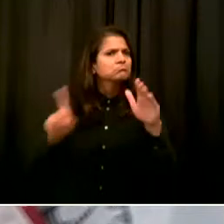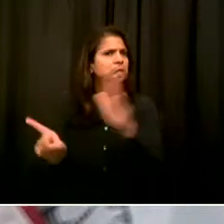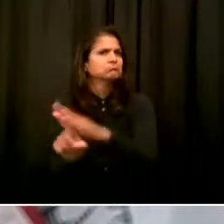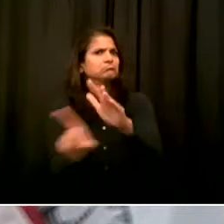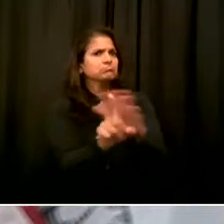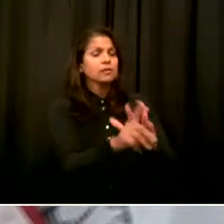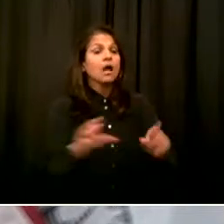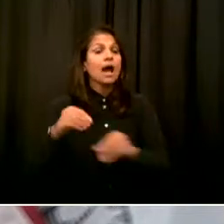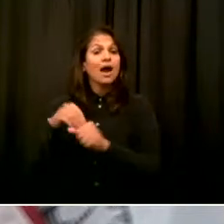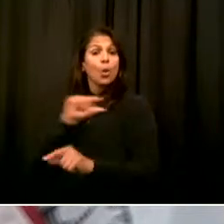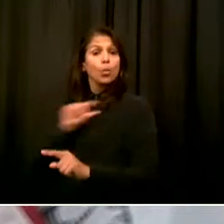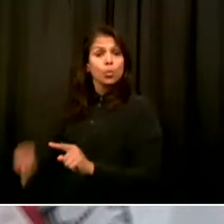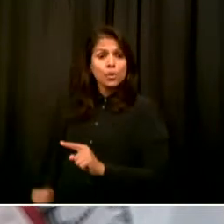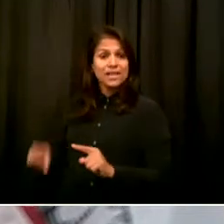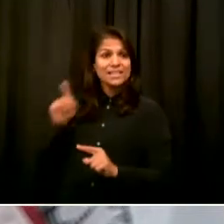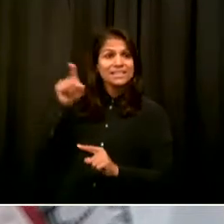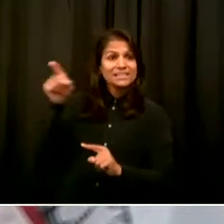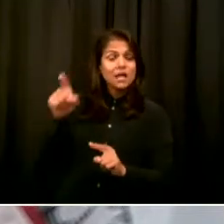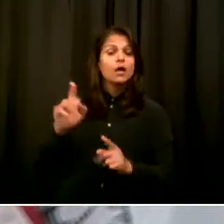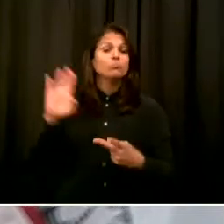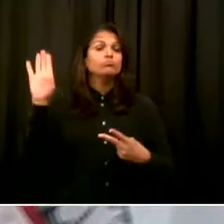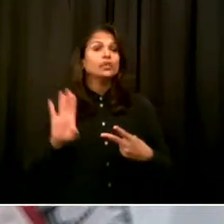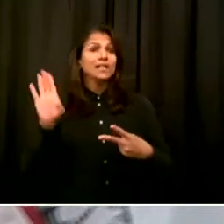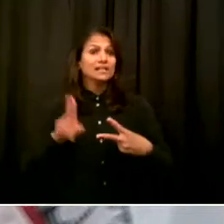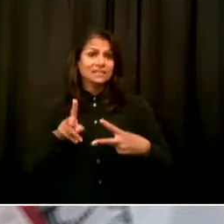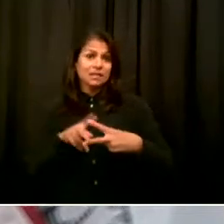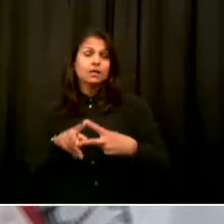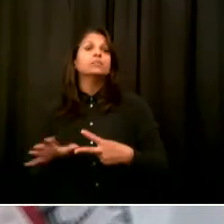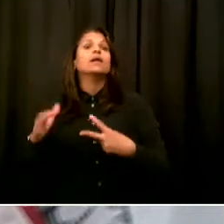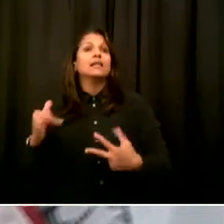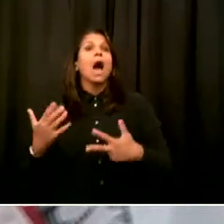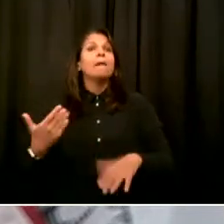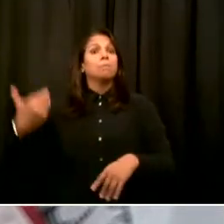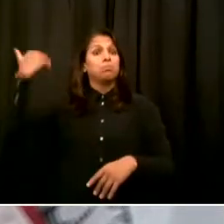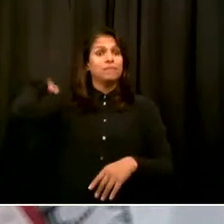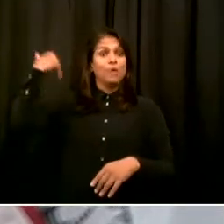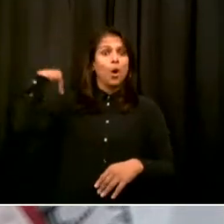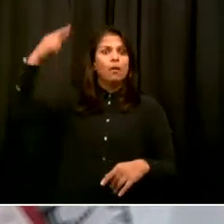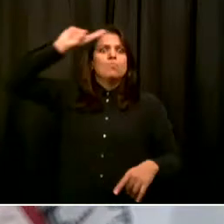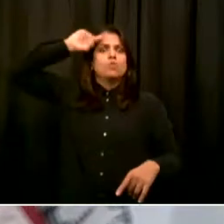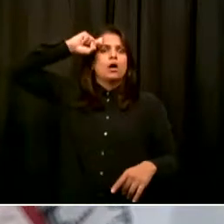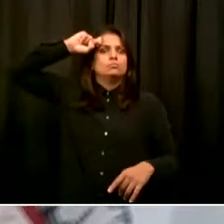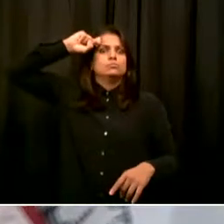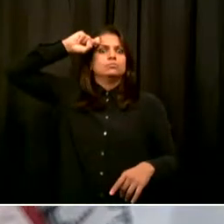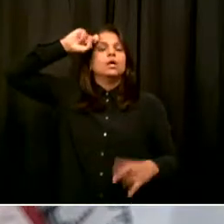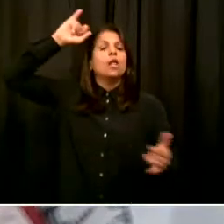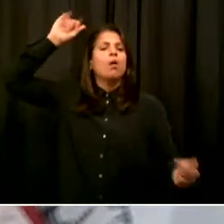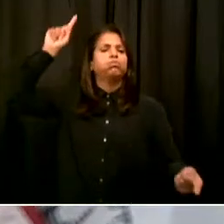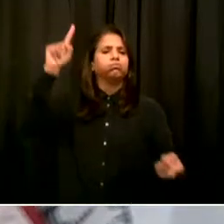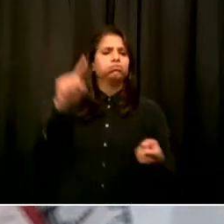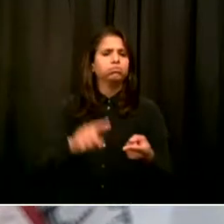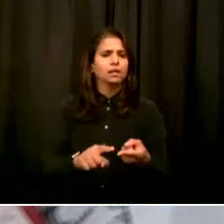WITH MASS DISTRIBUTION. IT WORKED QUICKLY TO BRING THE PROBLEM DOWN THERE. IT WW ASE TH SAME IN THE BRONX AND WAS